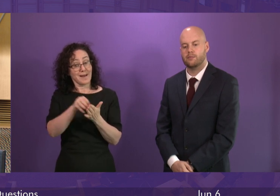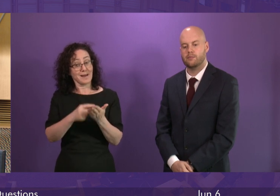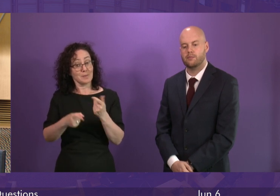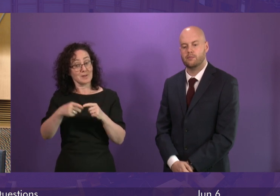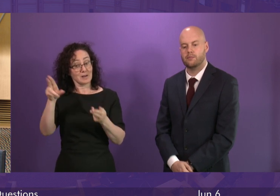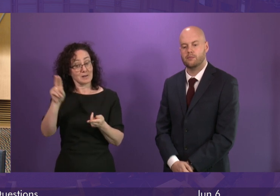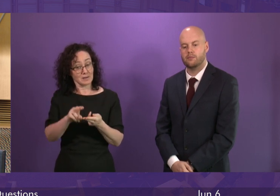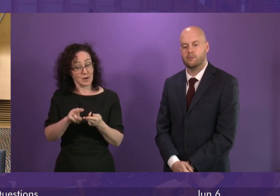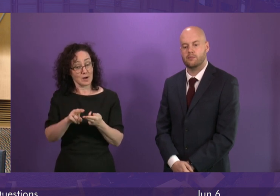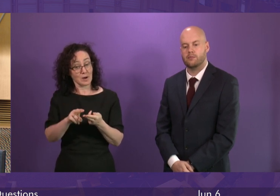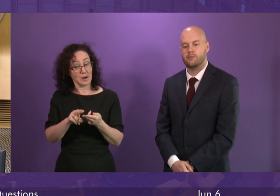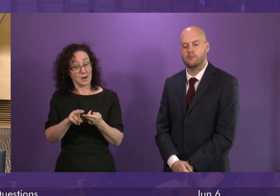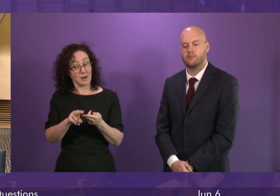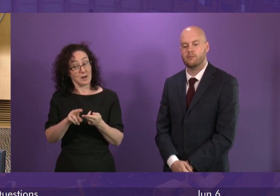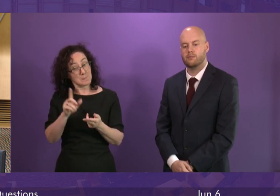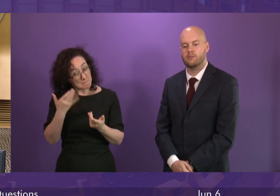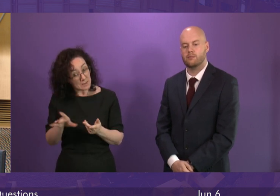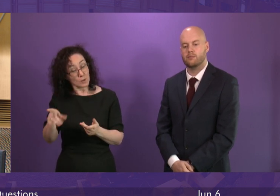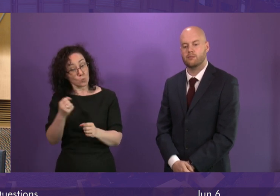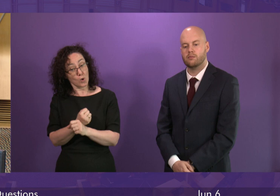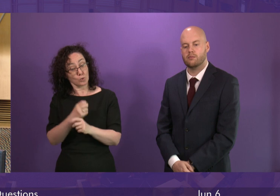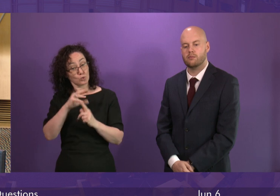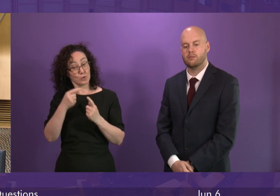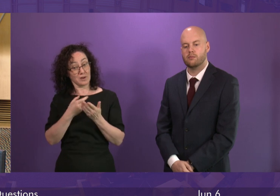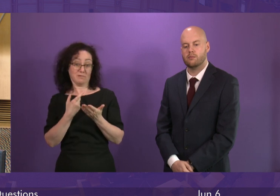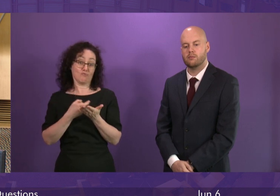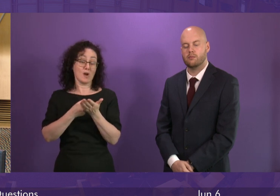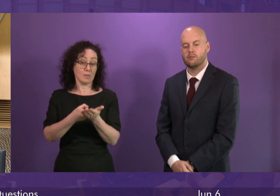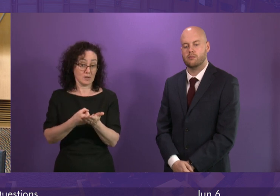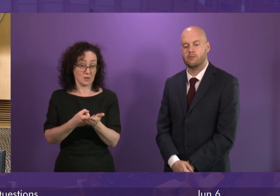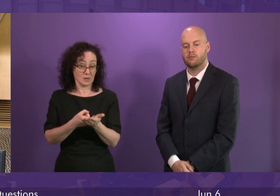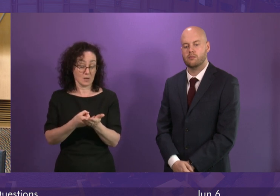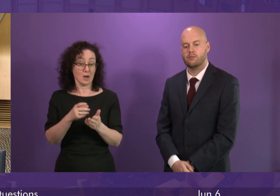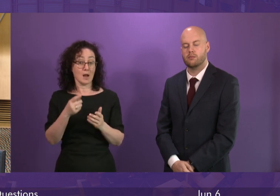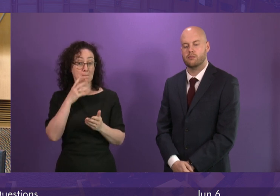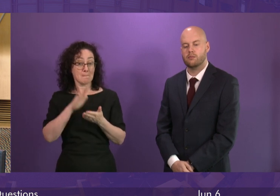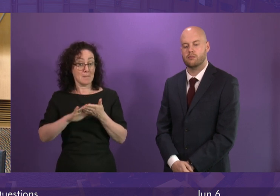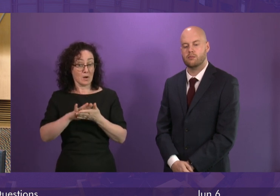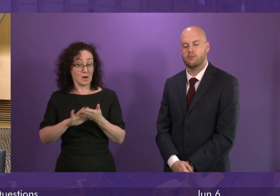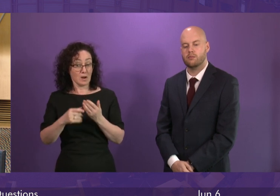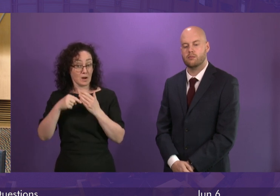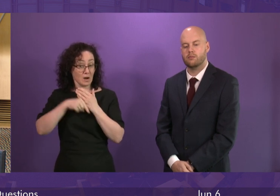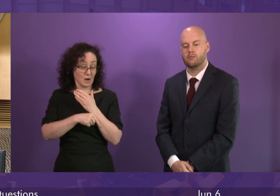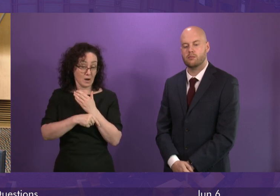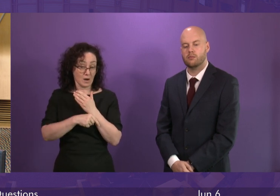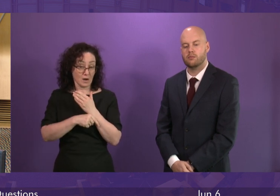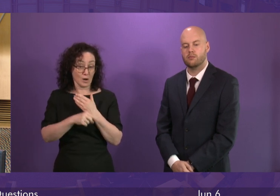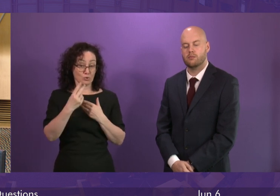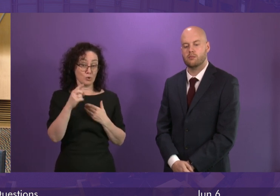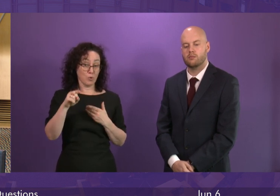been around £500 million. If that situation had persisted year on year, the total amount